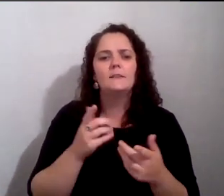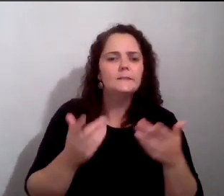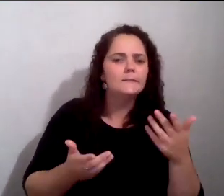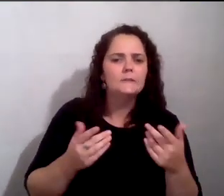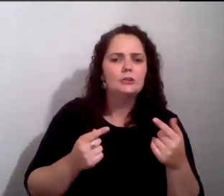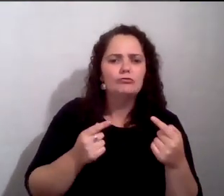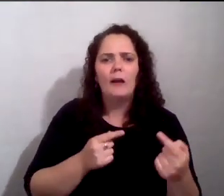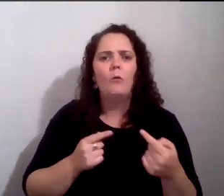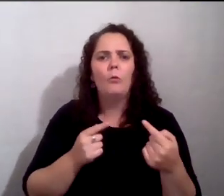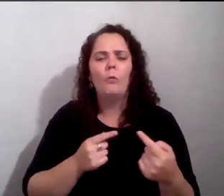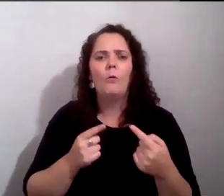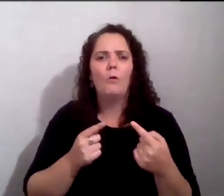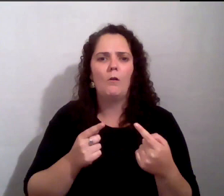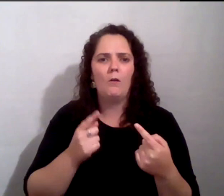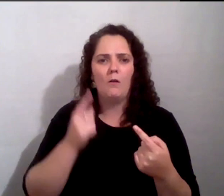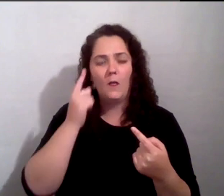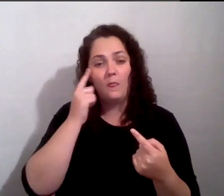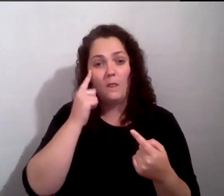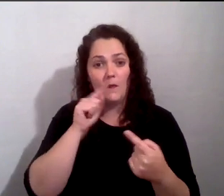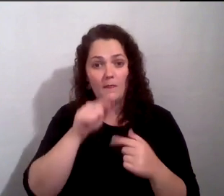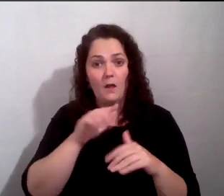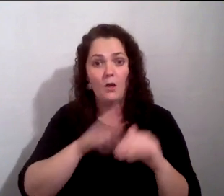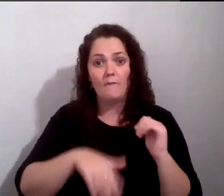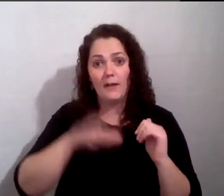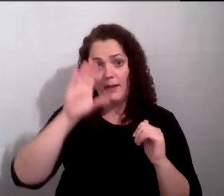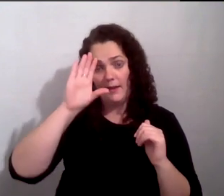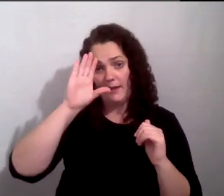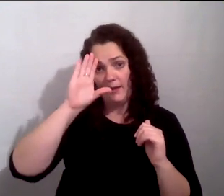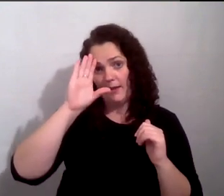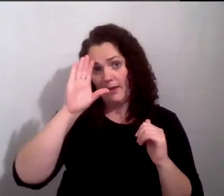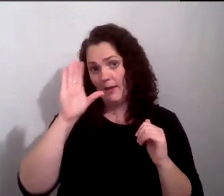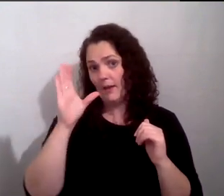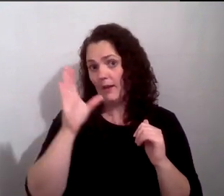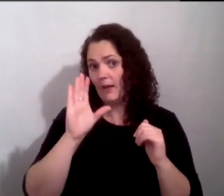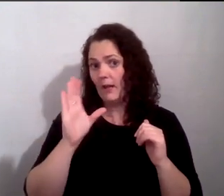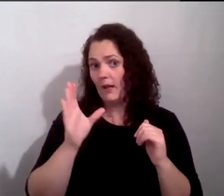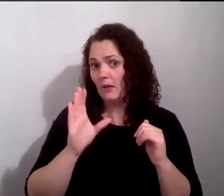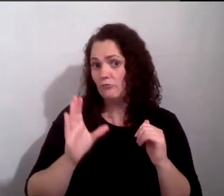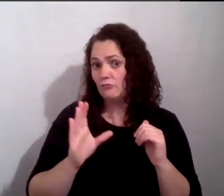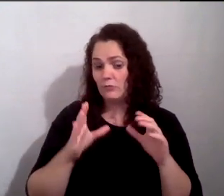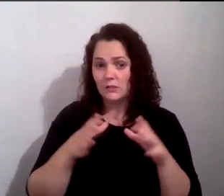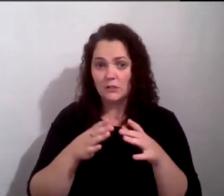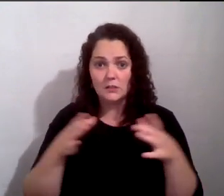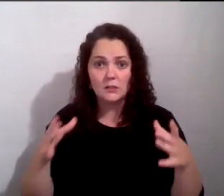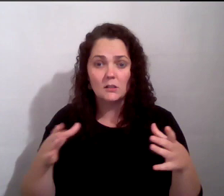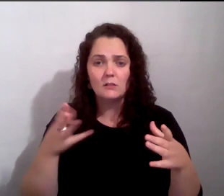which is what they are. Now also to point towards the work of